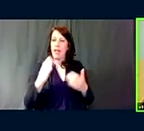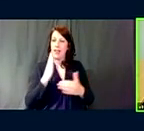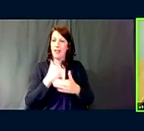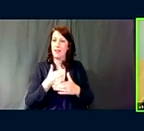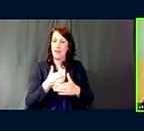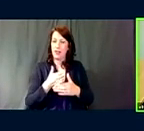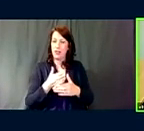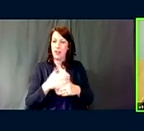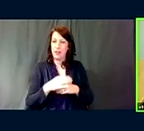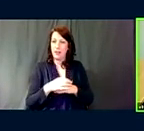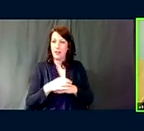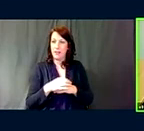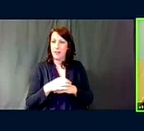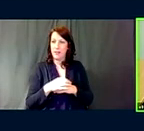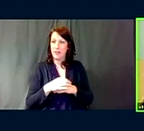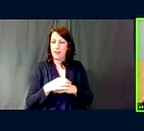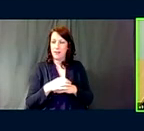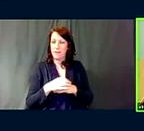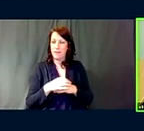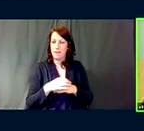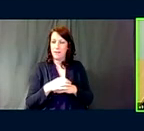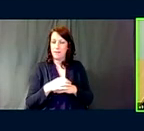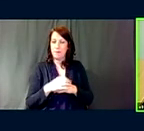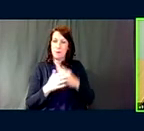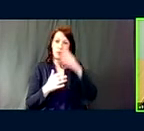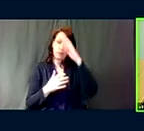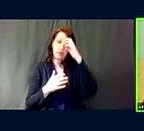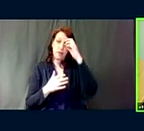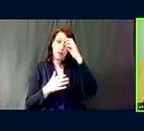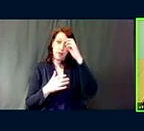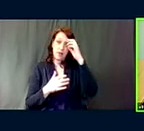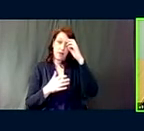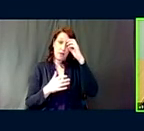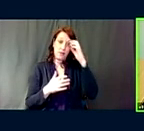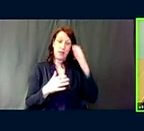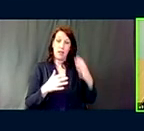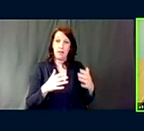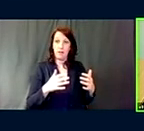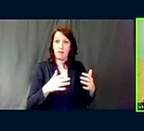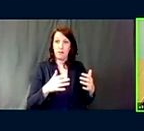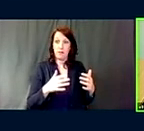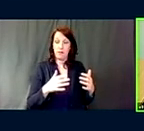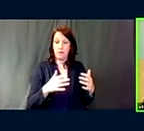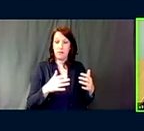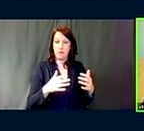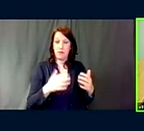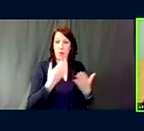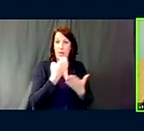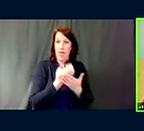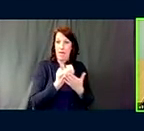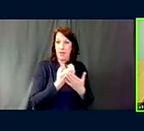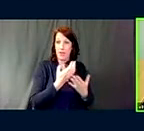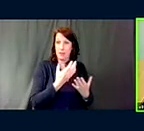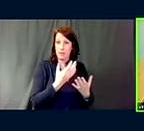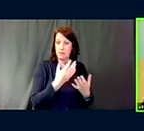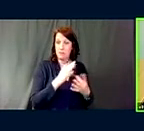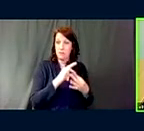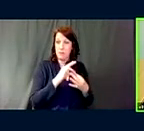MANAGED TO TAKE OUR INTERVENTION, NEXT SLIDE PLEASE,